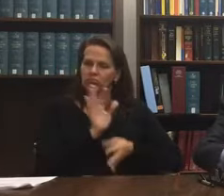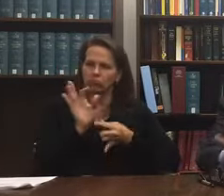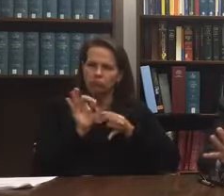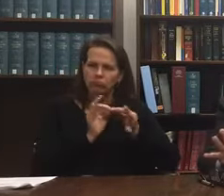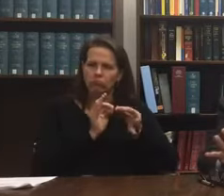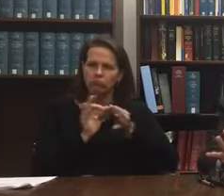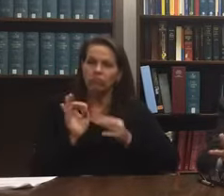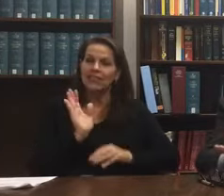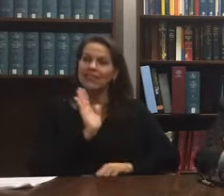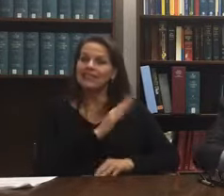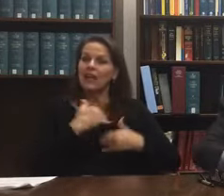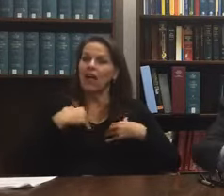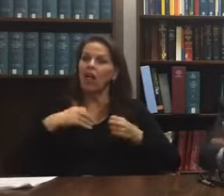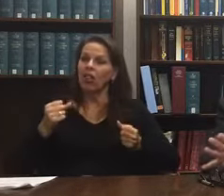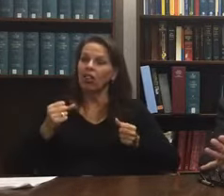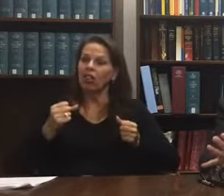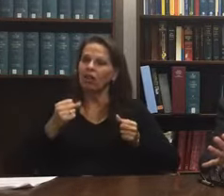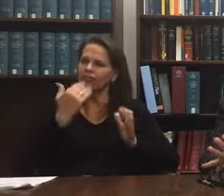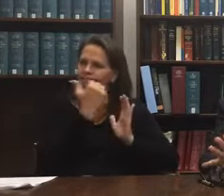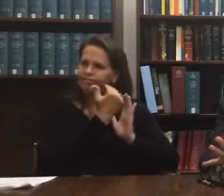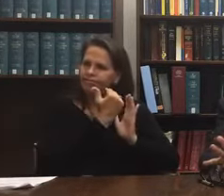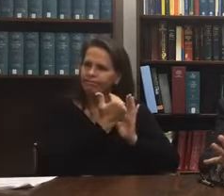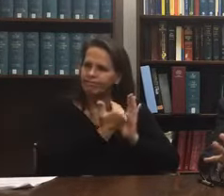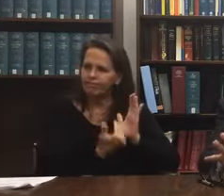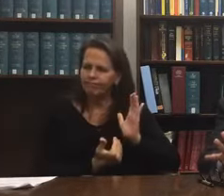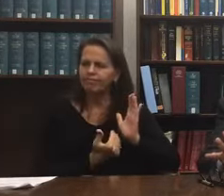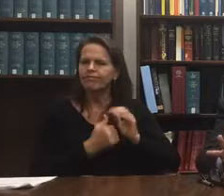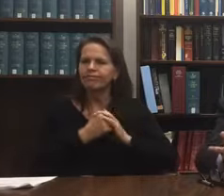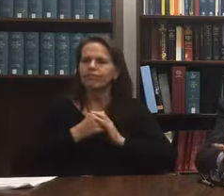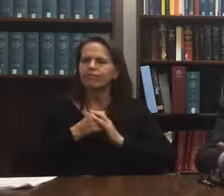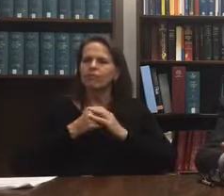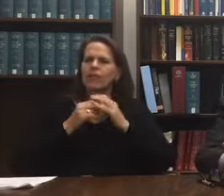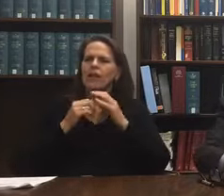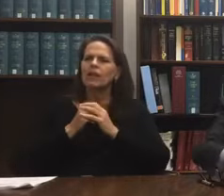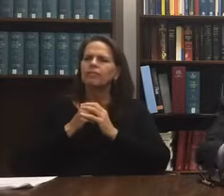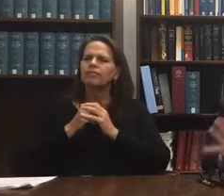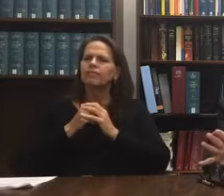conditions these are the significance of the health conditions the severity of